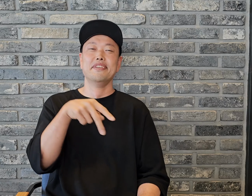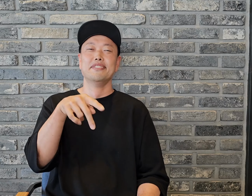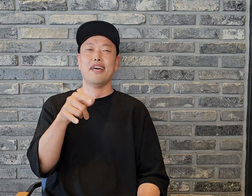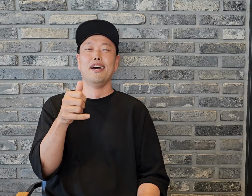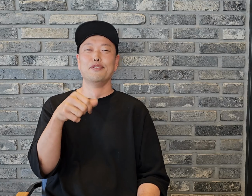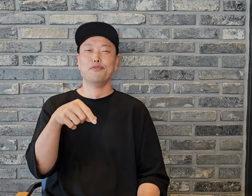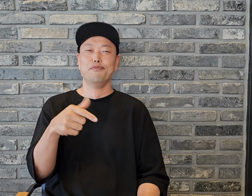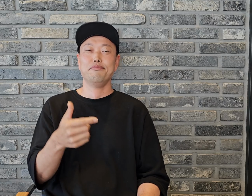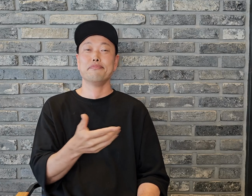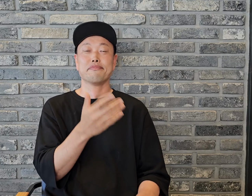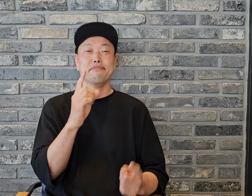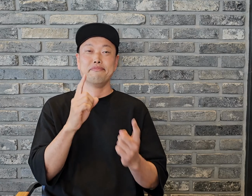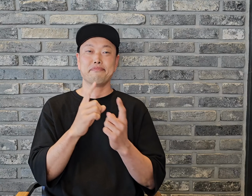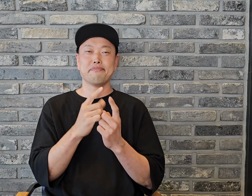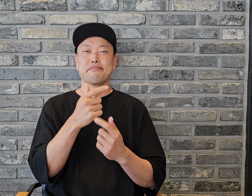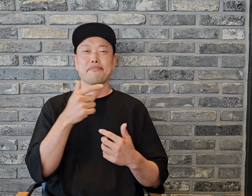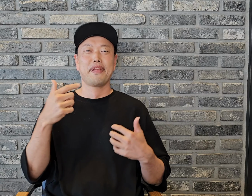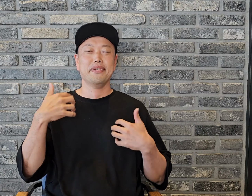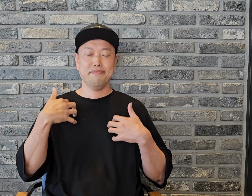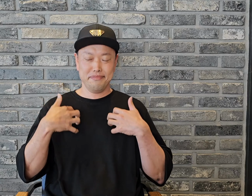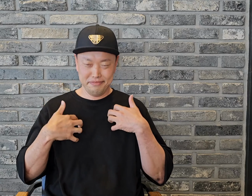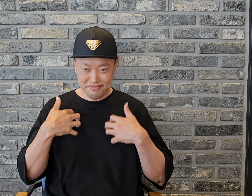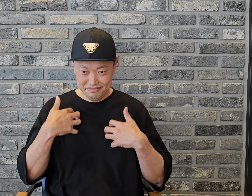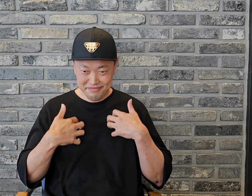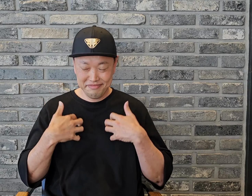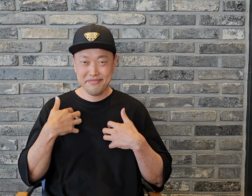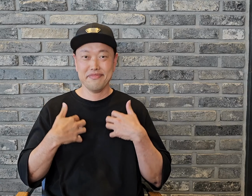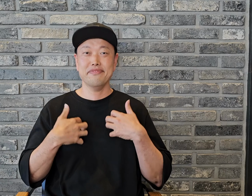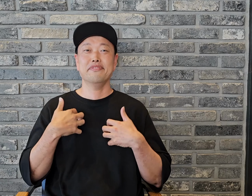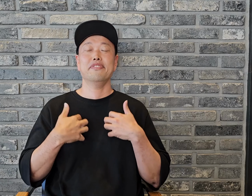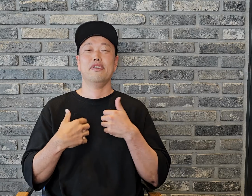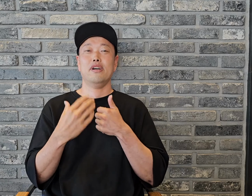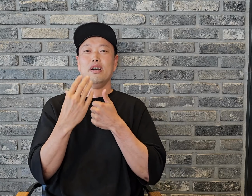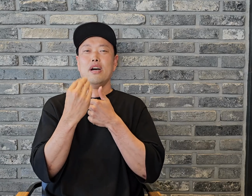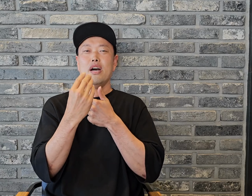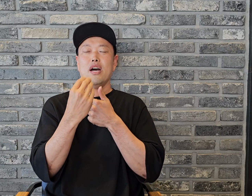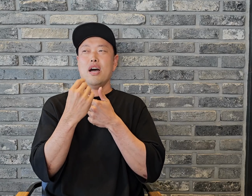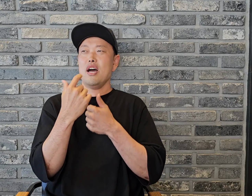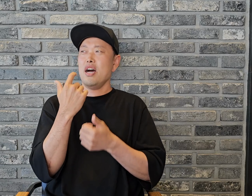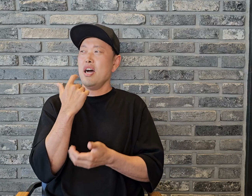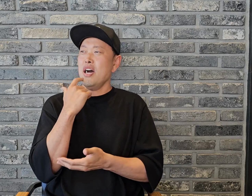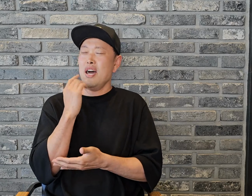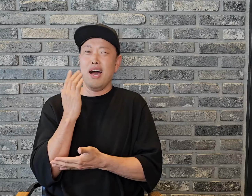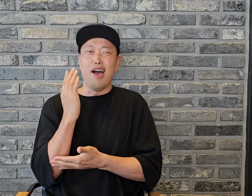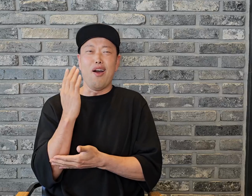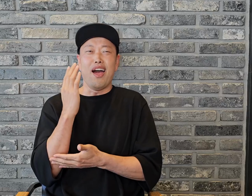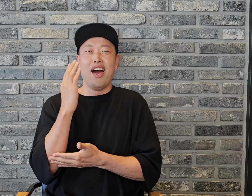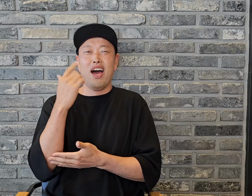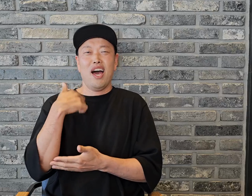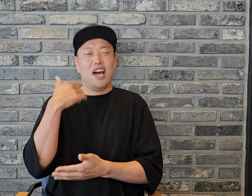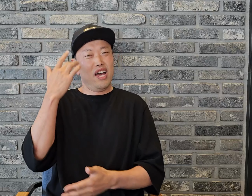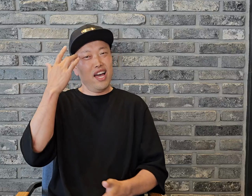my name is Jeong Se-hoon. Nice to meet you. Hamonthly from the front. I'm very honored to be filming this.